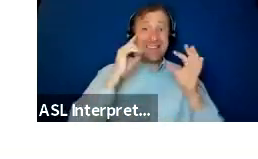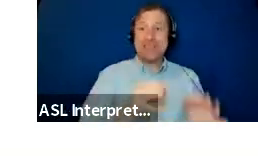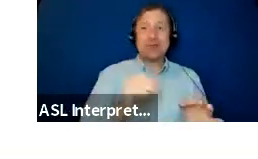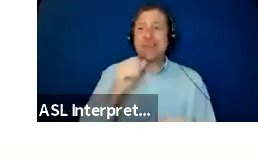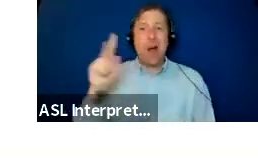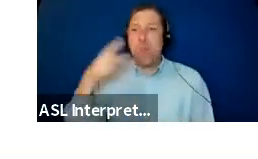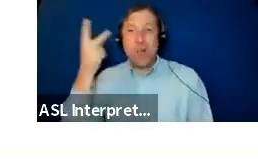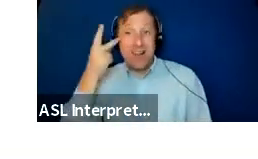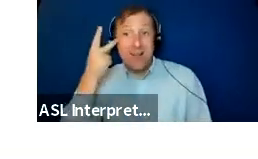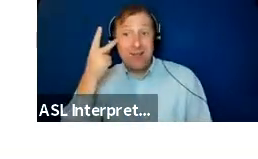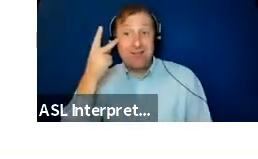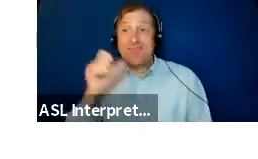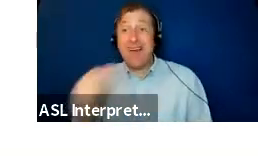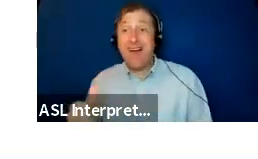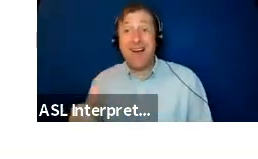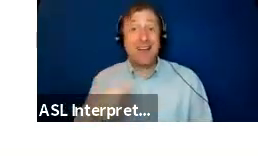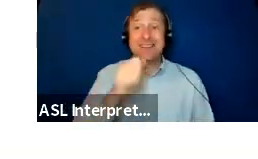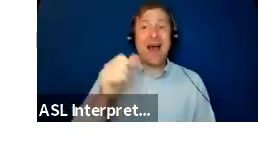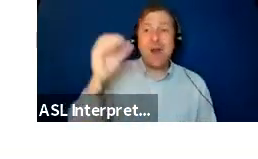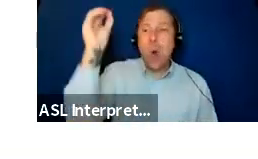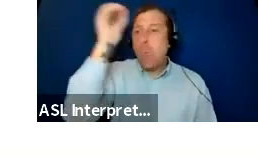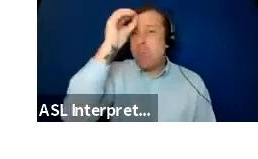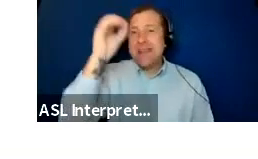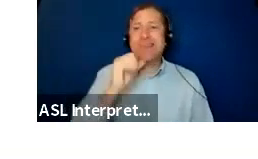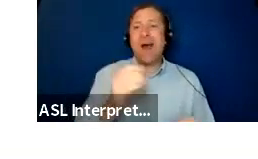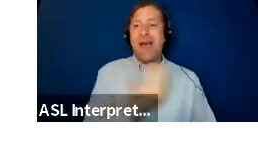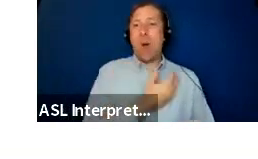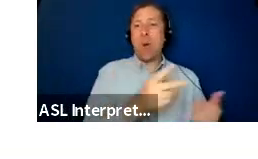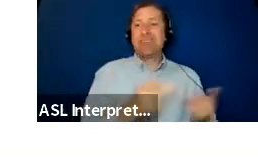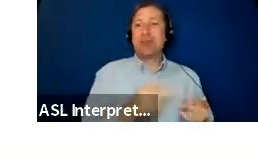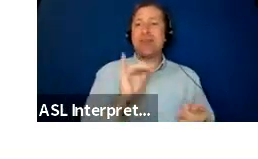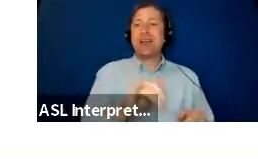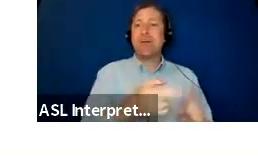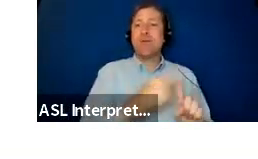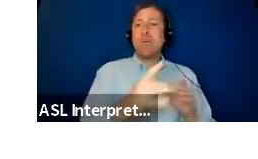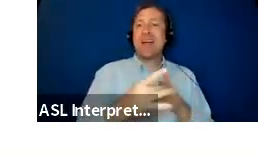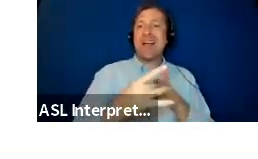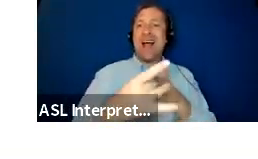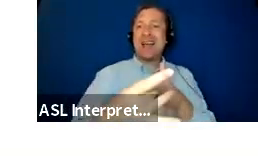It's not a opinion or, or just positioning. This is based on guidance and advice that we've received